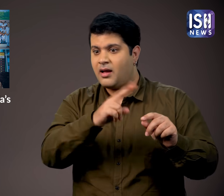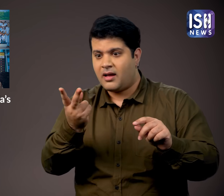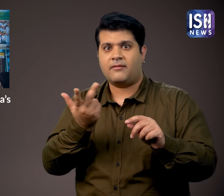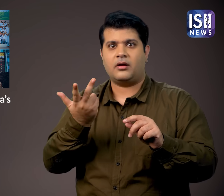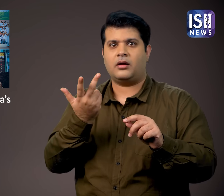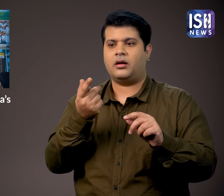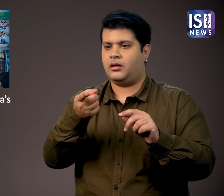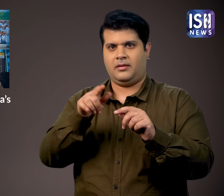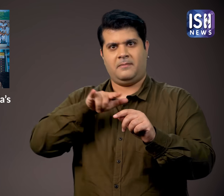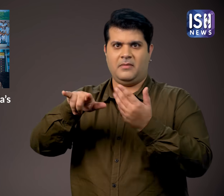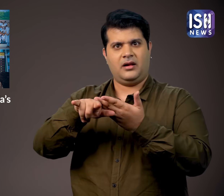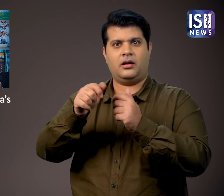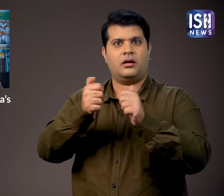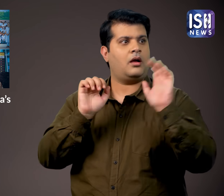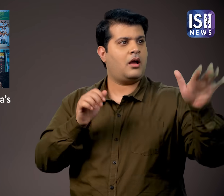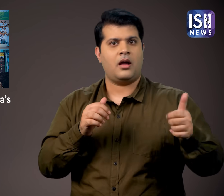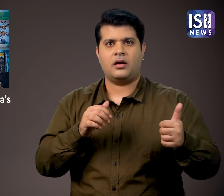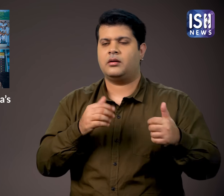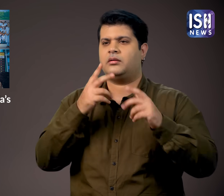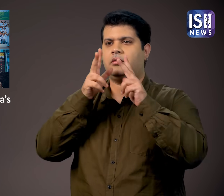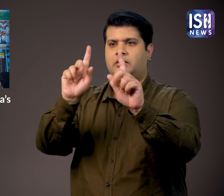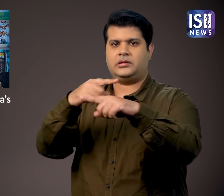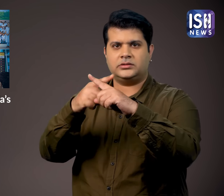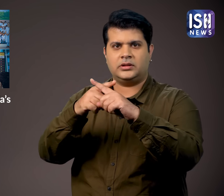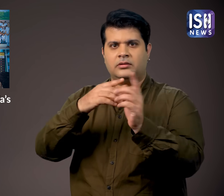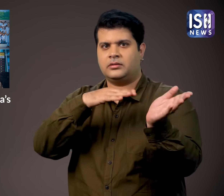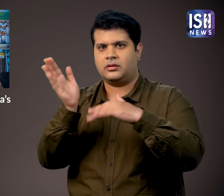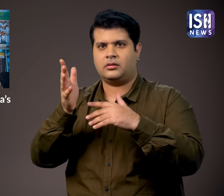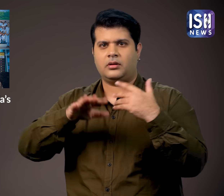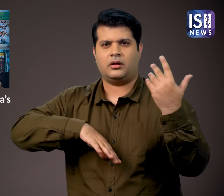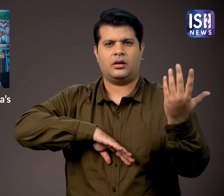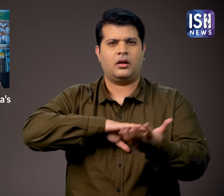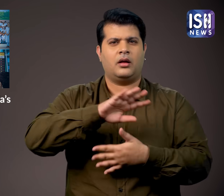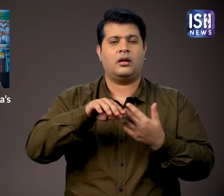Flights were available, but there were not enough pilots, leading to cancellations, delays, and chaos.